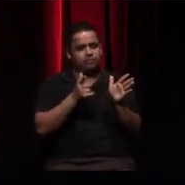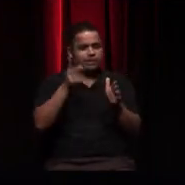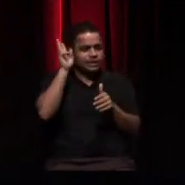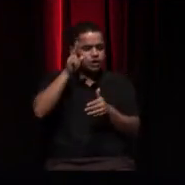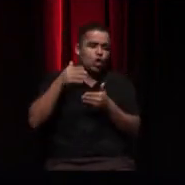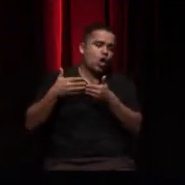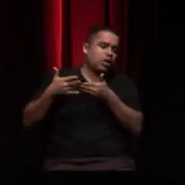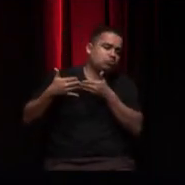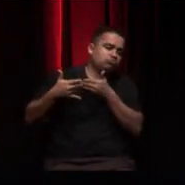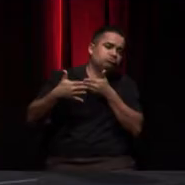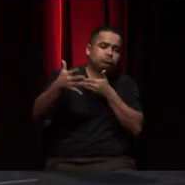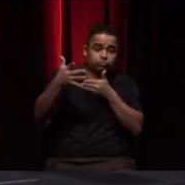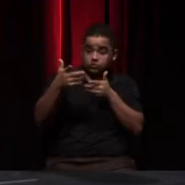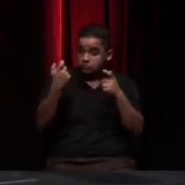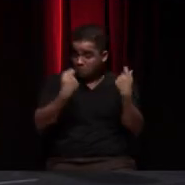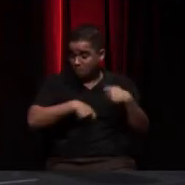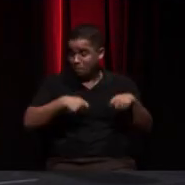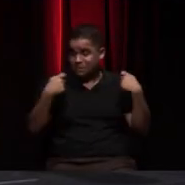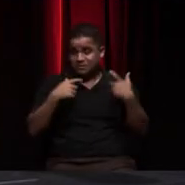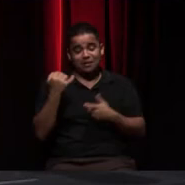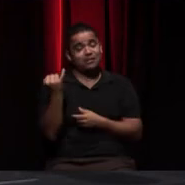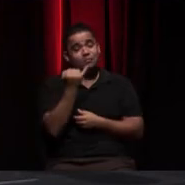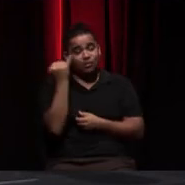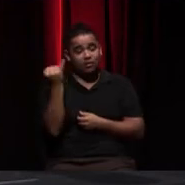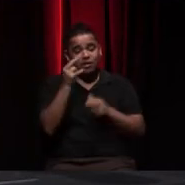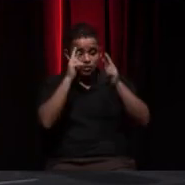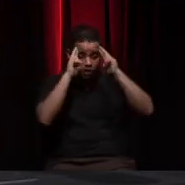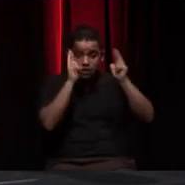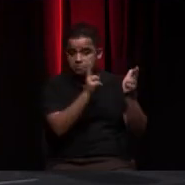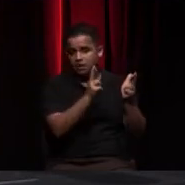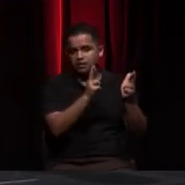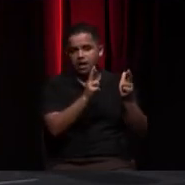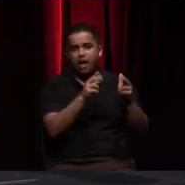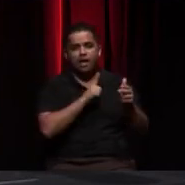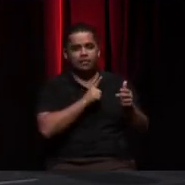They need to respect and protect their past